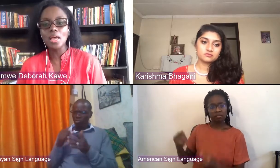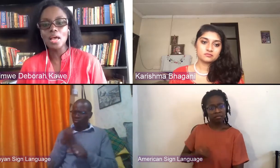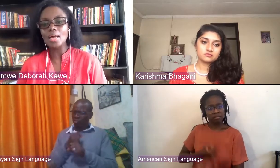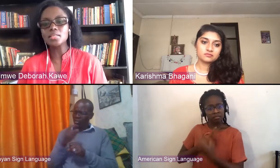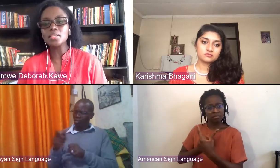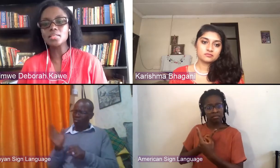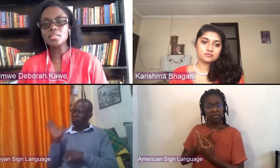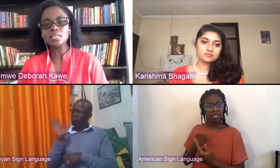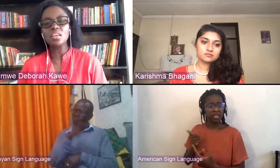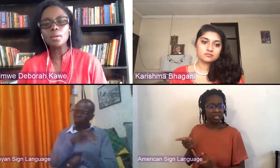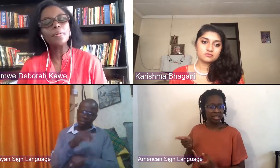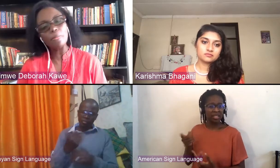And I was thinking,